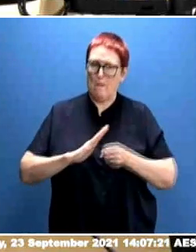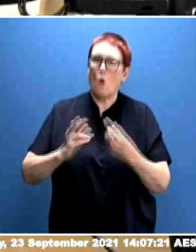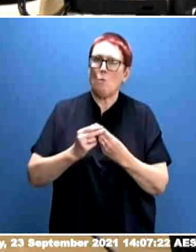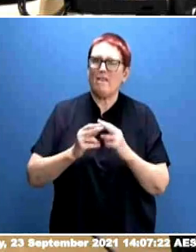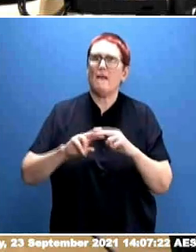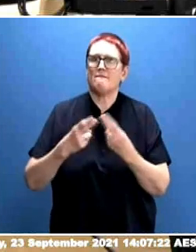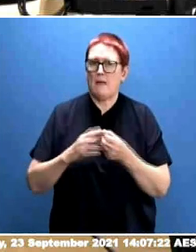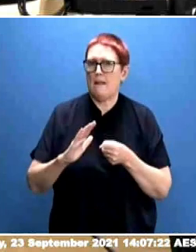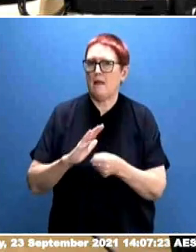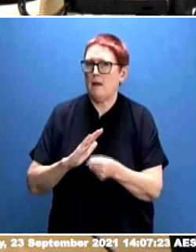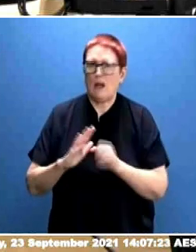Thank you.